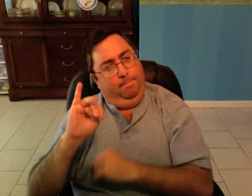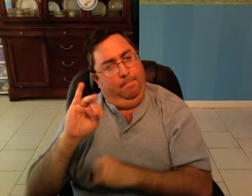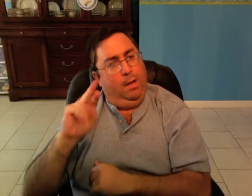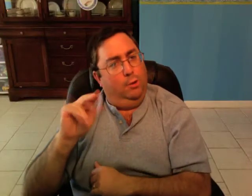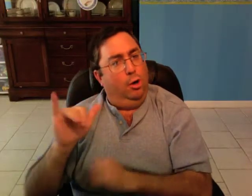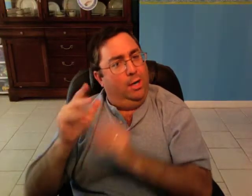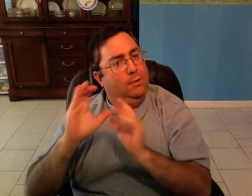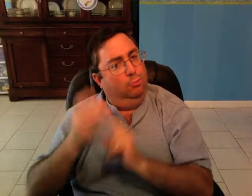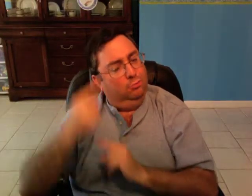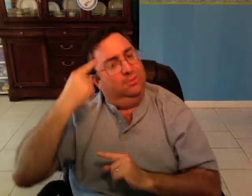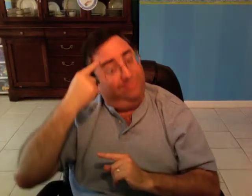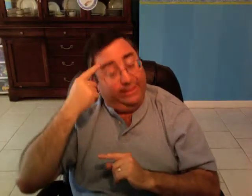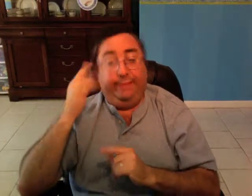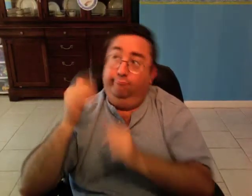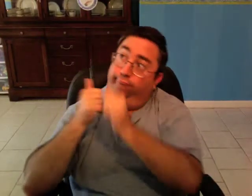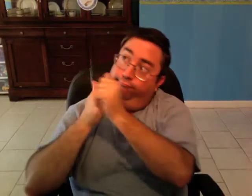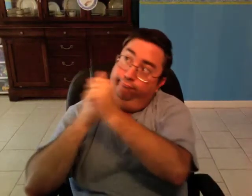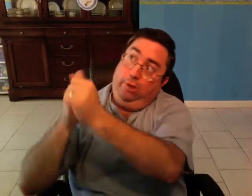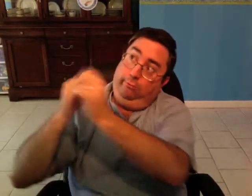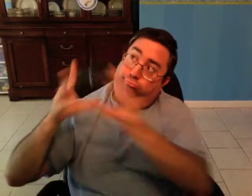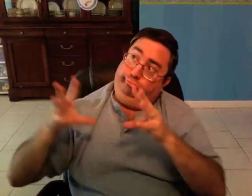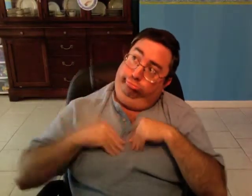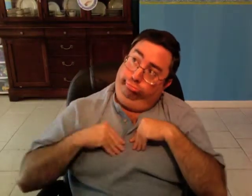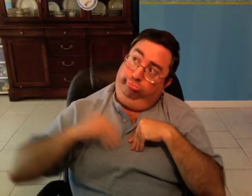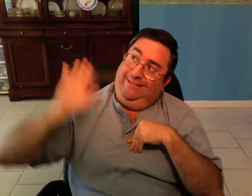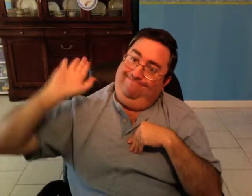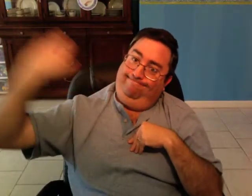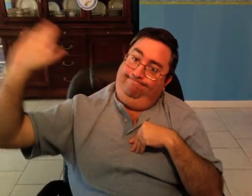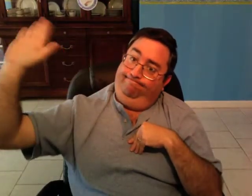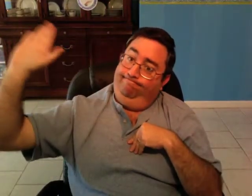so they think they must accept the majority culture's way of thinking.